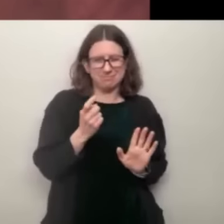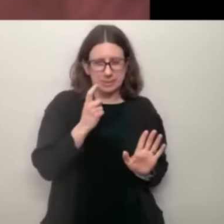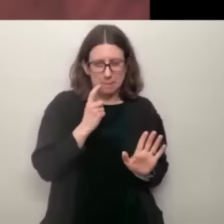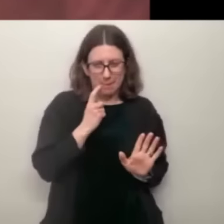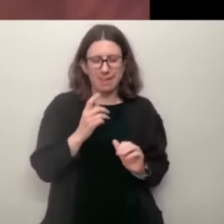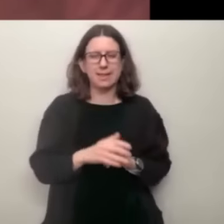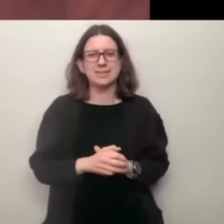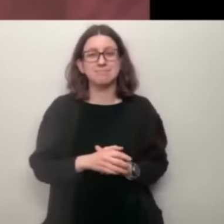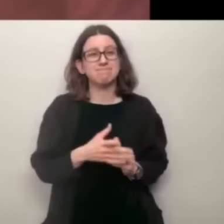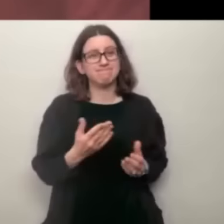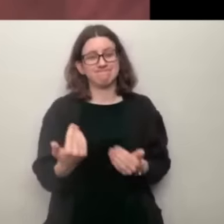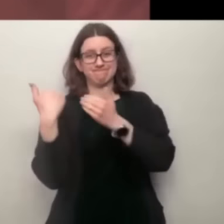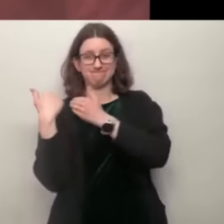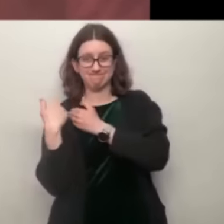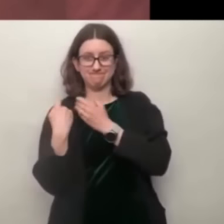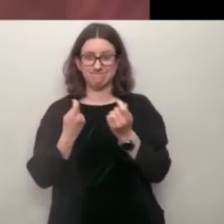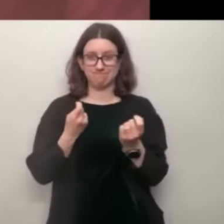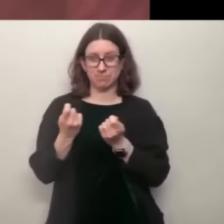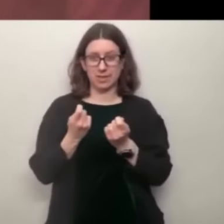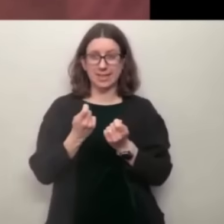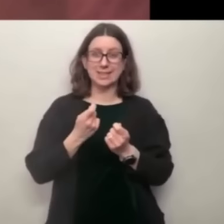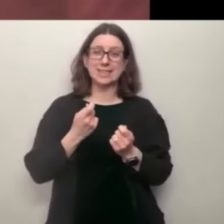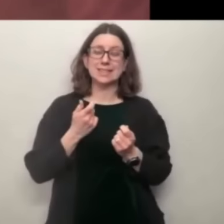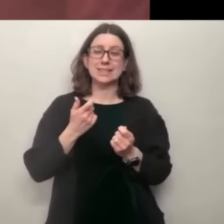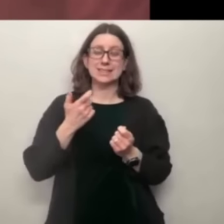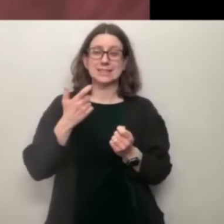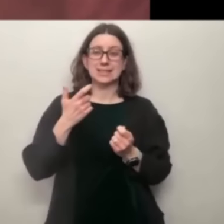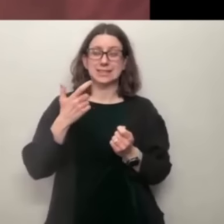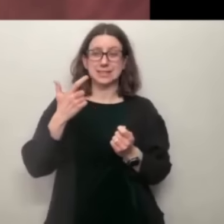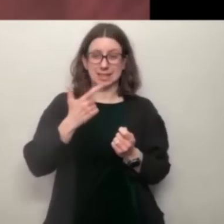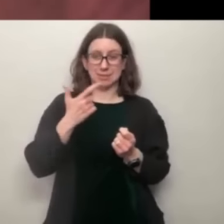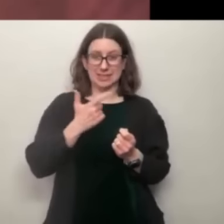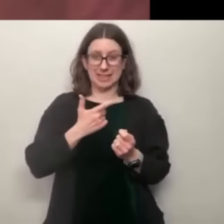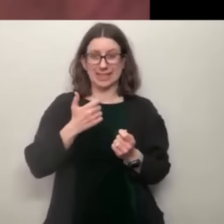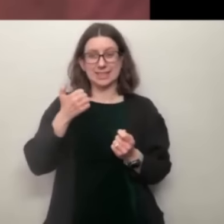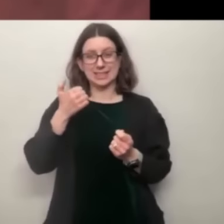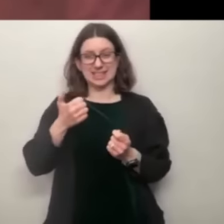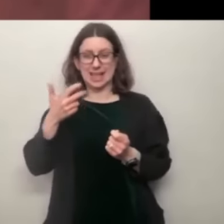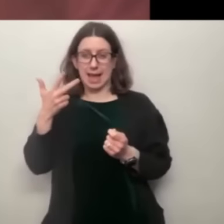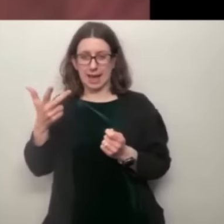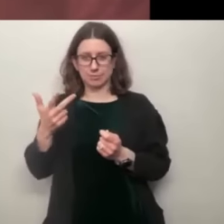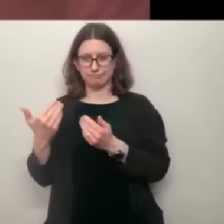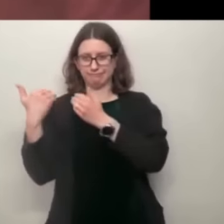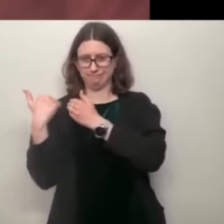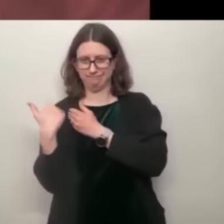of the Coalbrookdale company in 1768. By this time it was a huge concern.